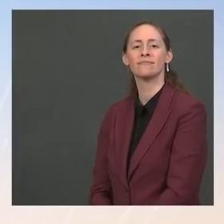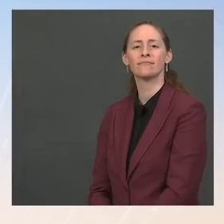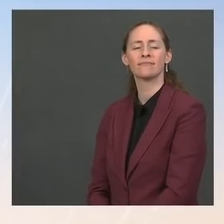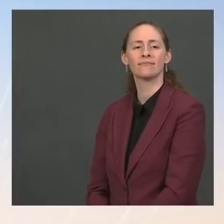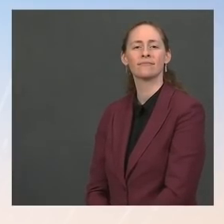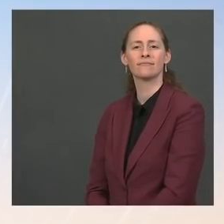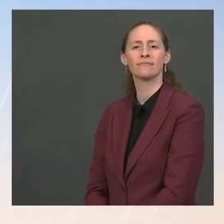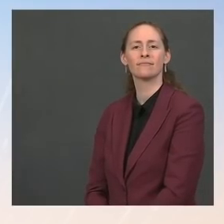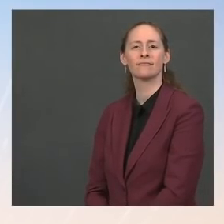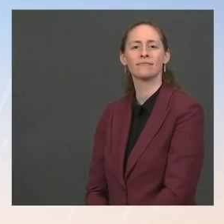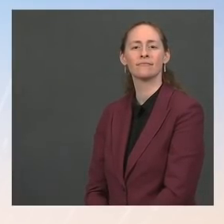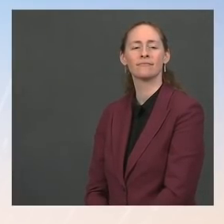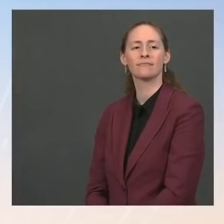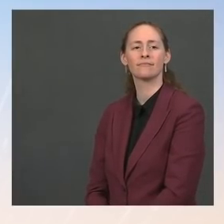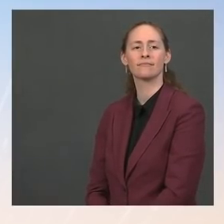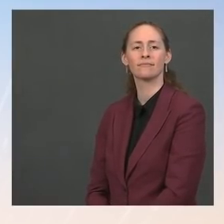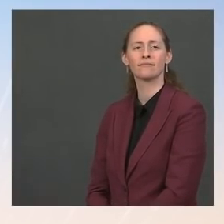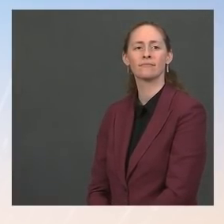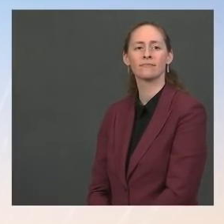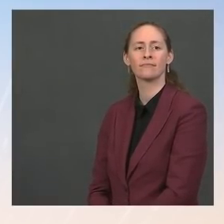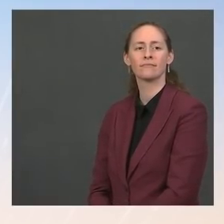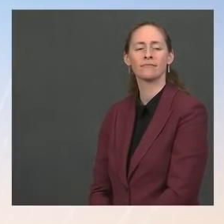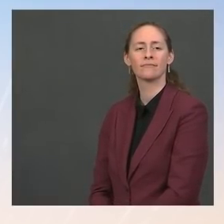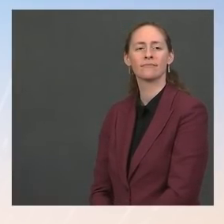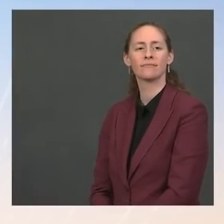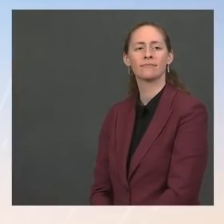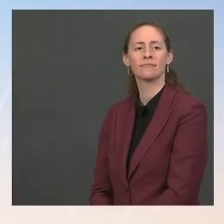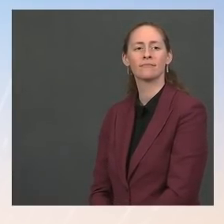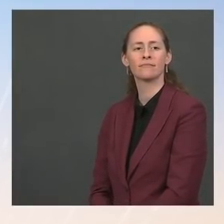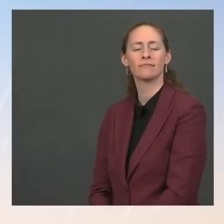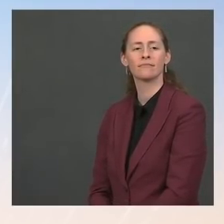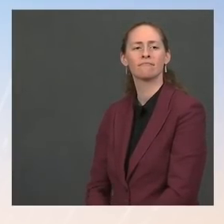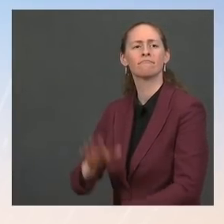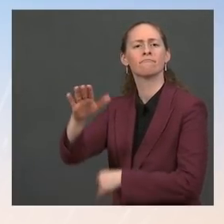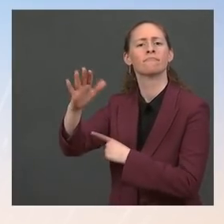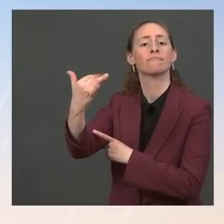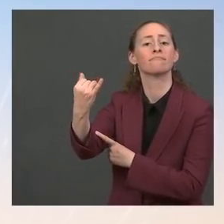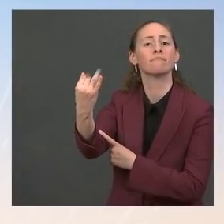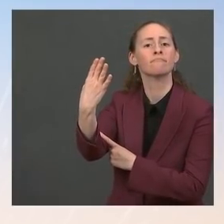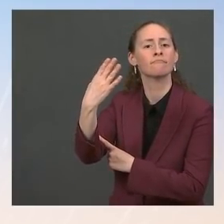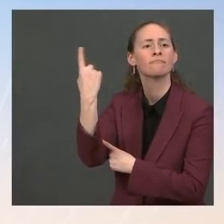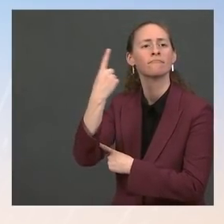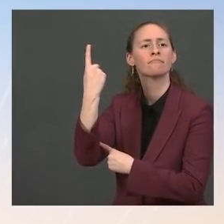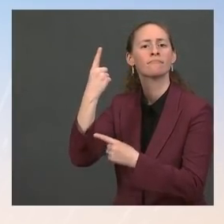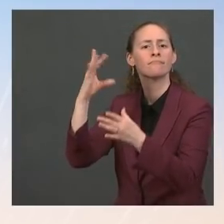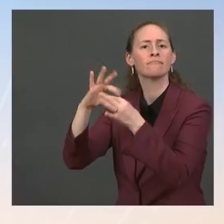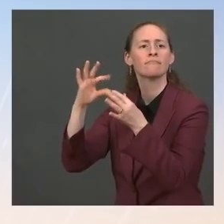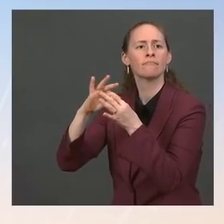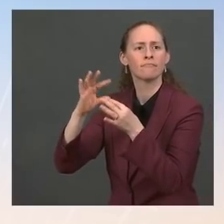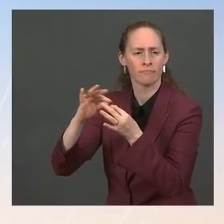quitting their jobs in September. Is there a concern that this number might go even higher when the vaccine mandate goes into place?